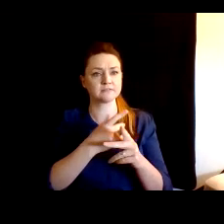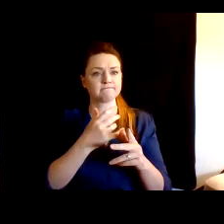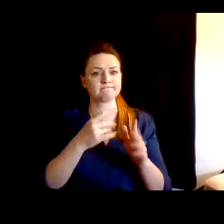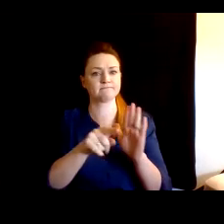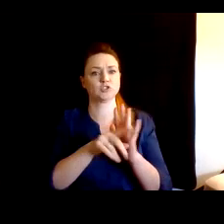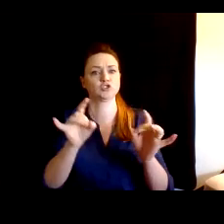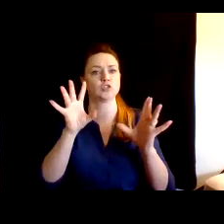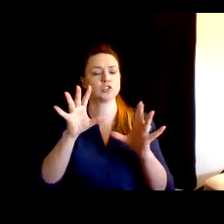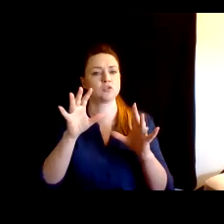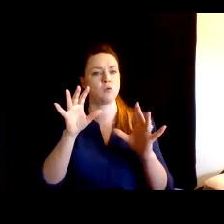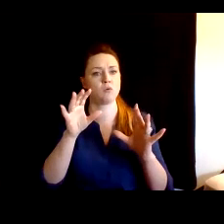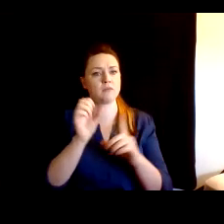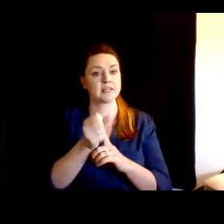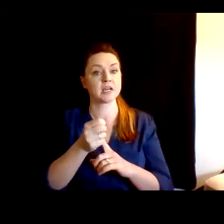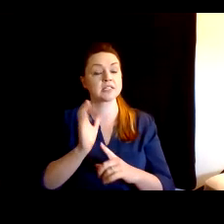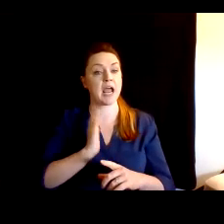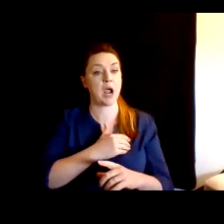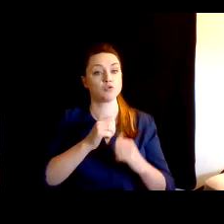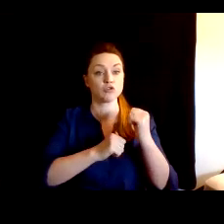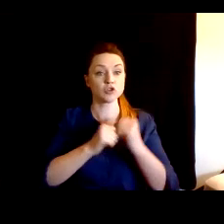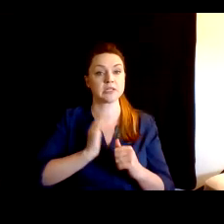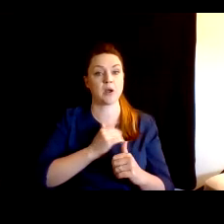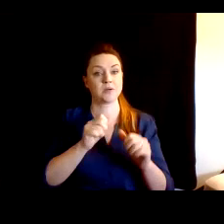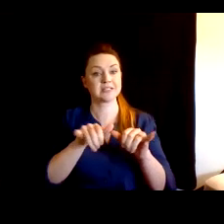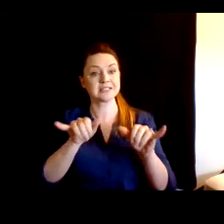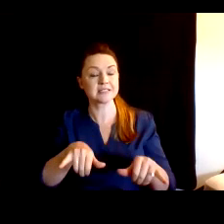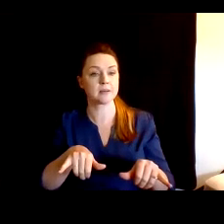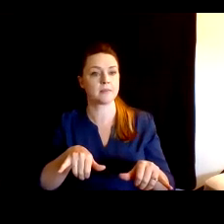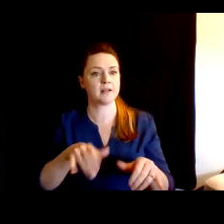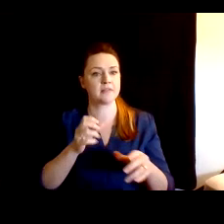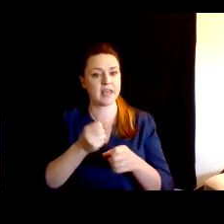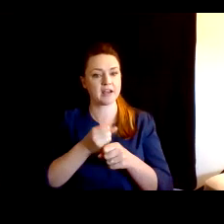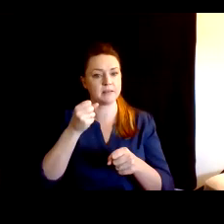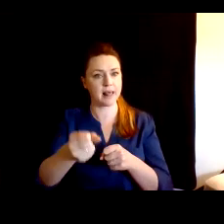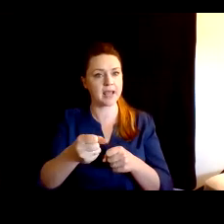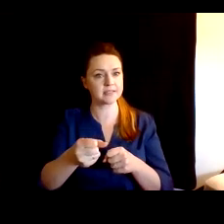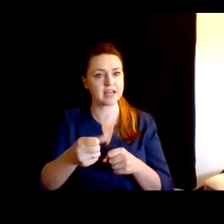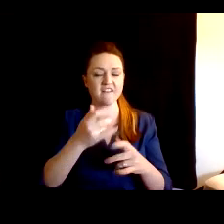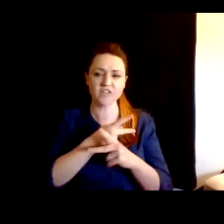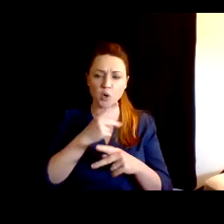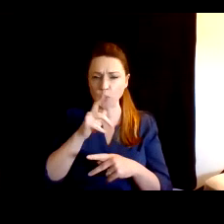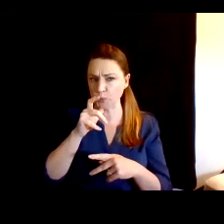because our structures, our systems that are in place have figured out who is deemed most worthy